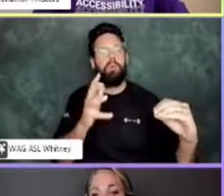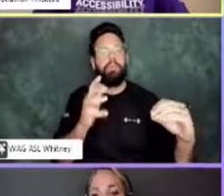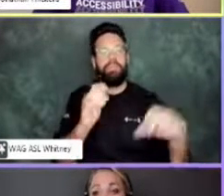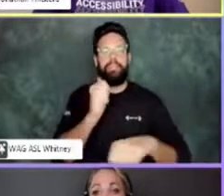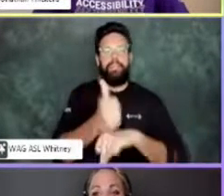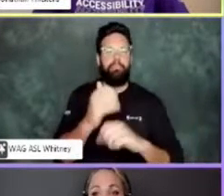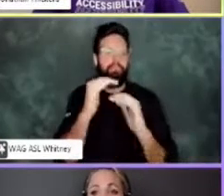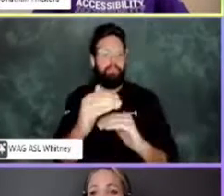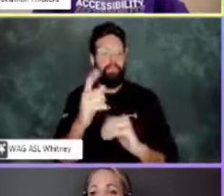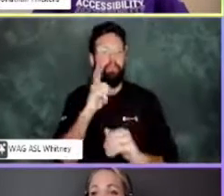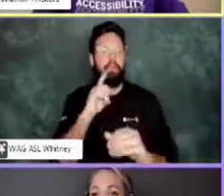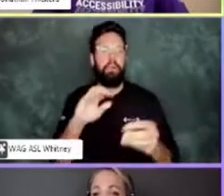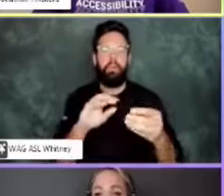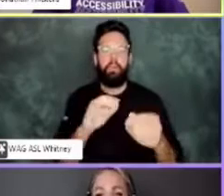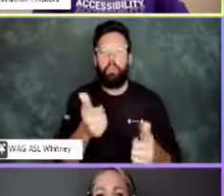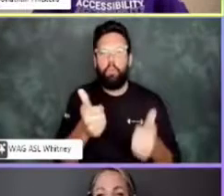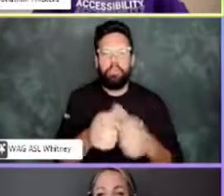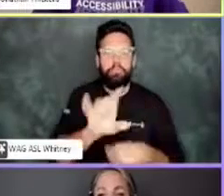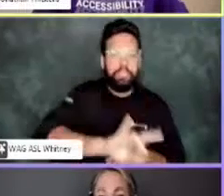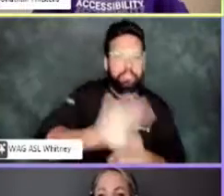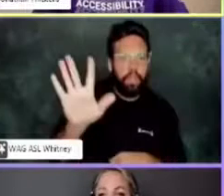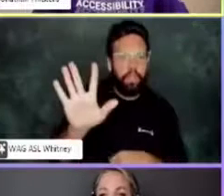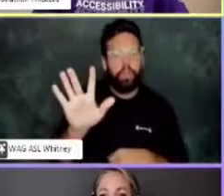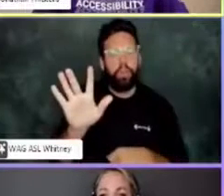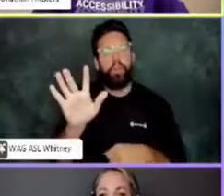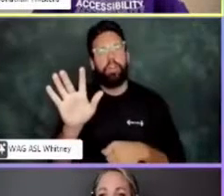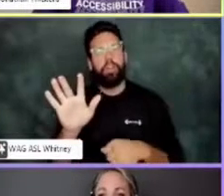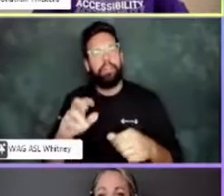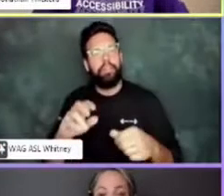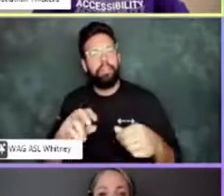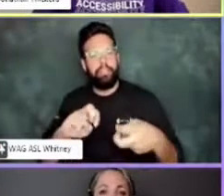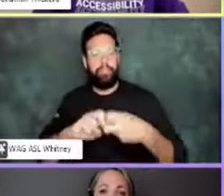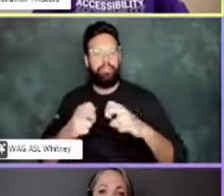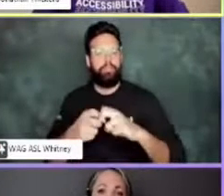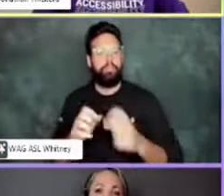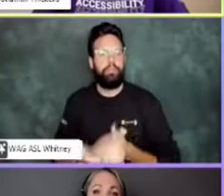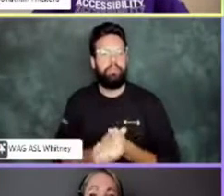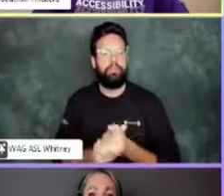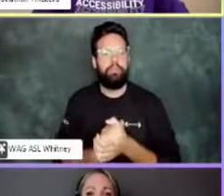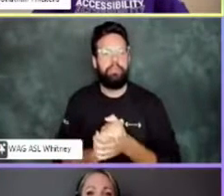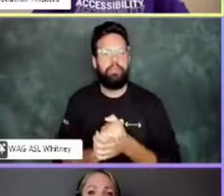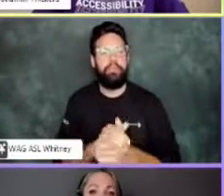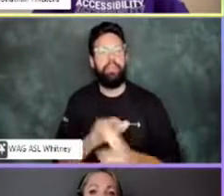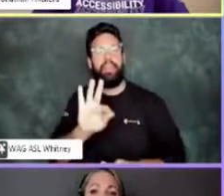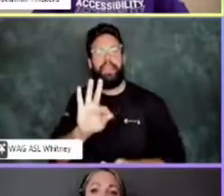If you're working in a legacy app with lots of carry over accessibility violations, you won't need to derail productivity